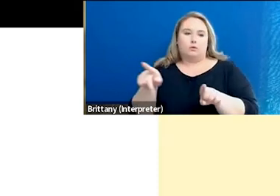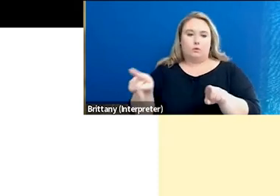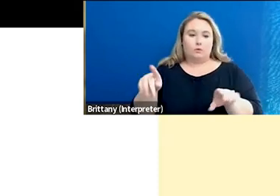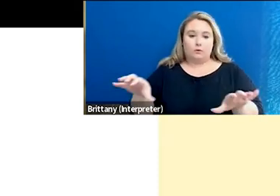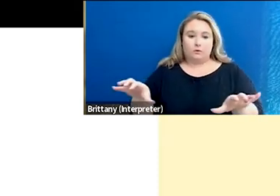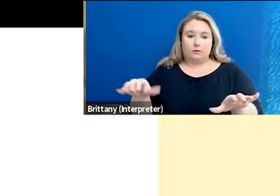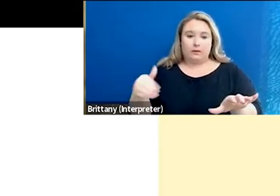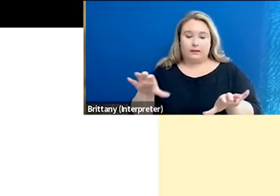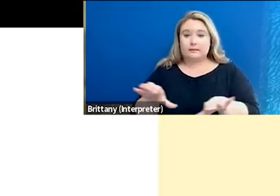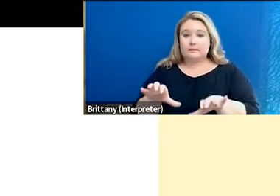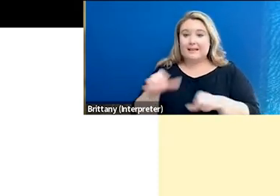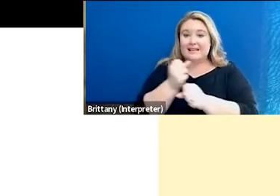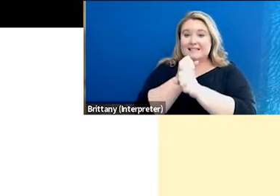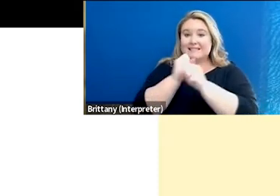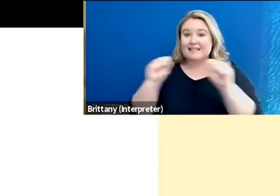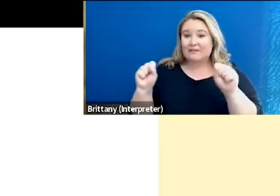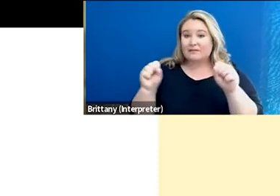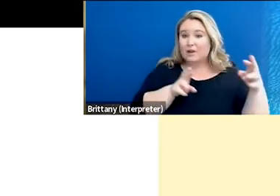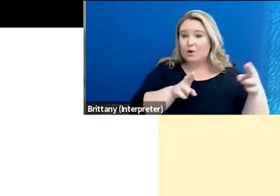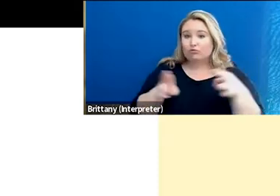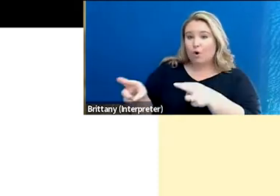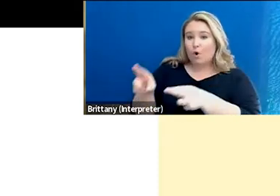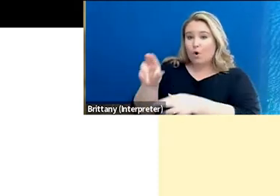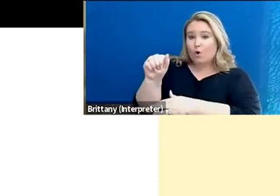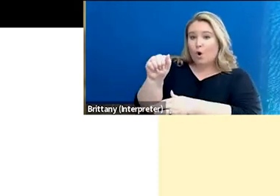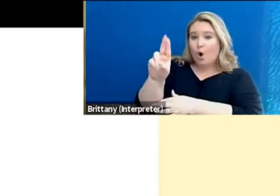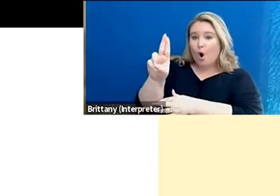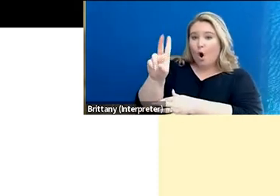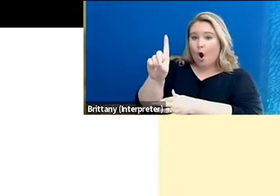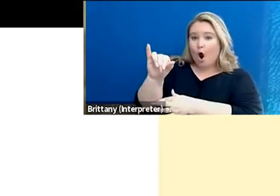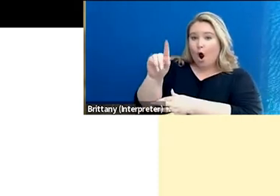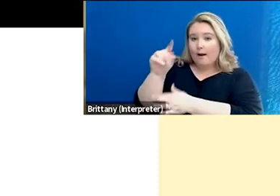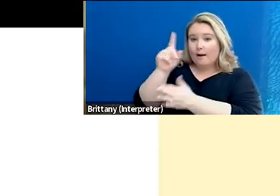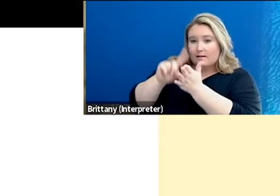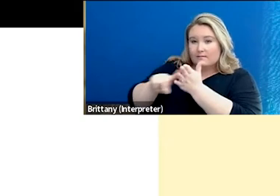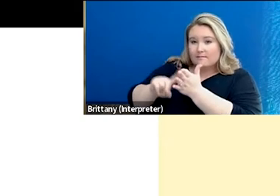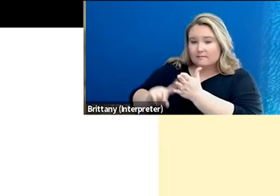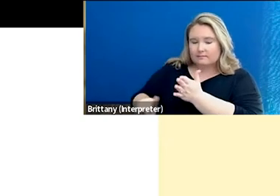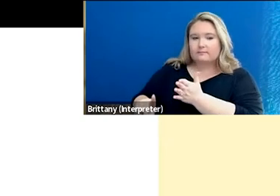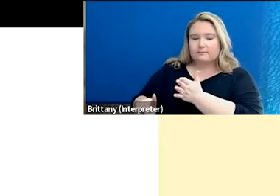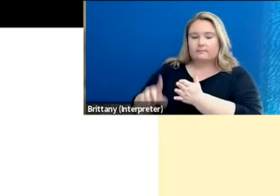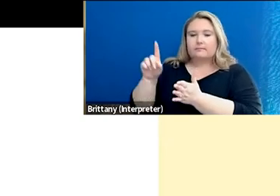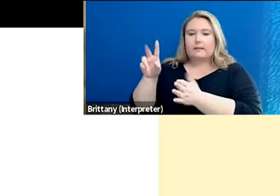and it received a best practice from AARP, but it did look at the crash patterns